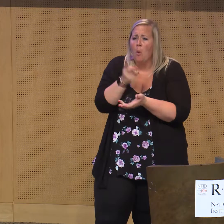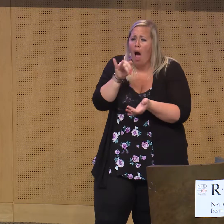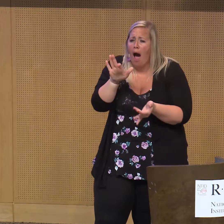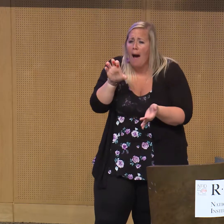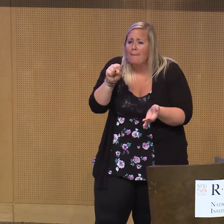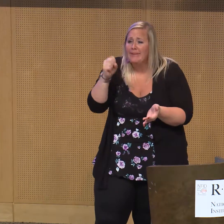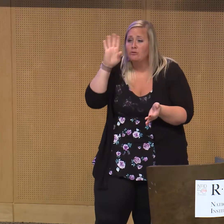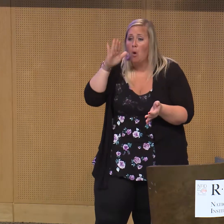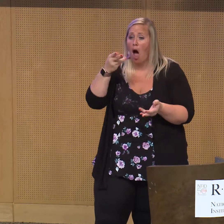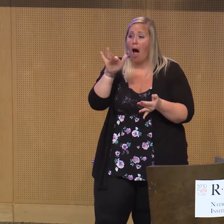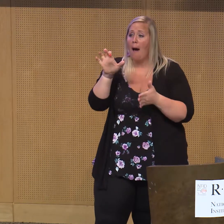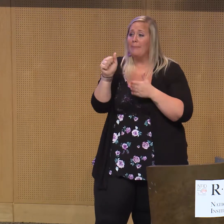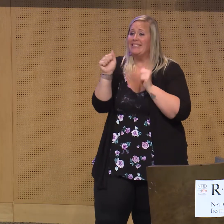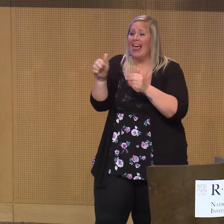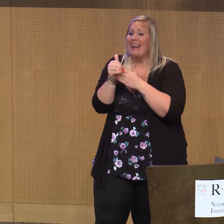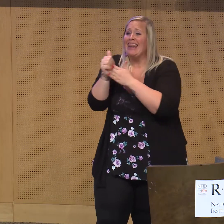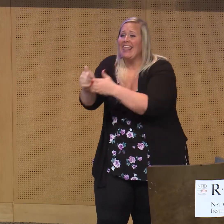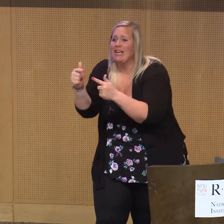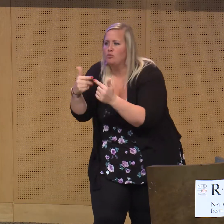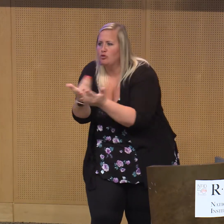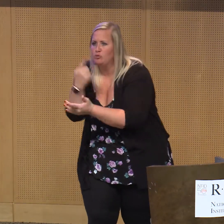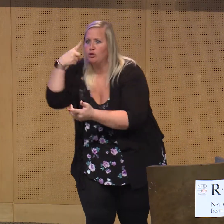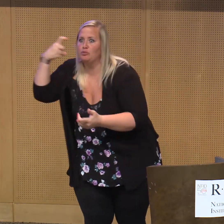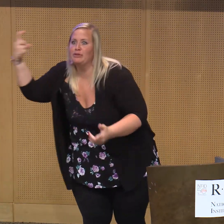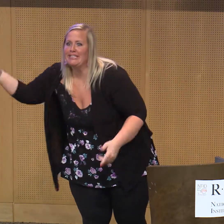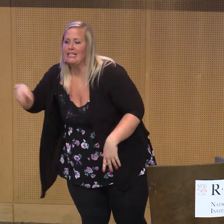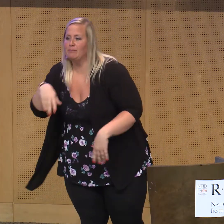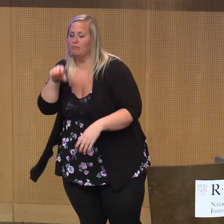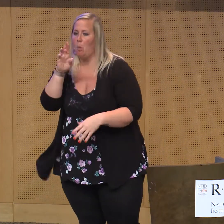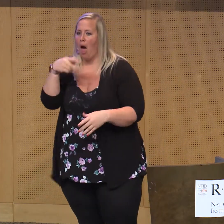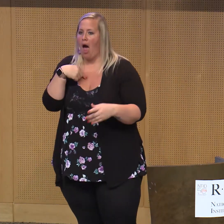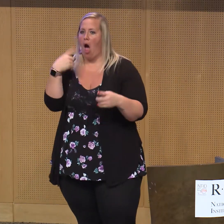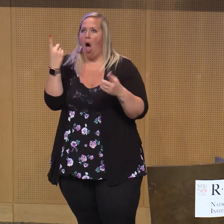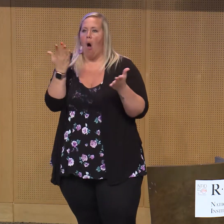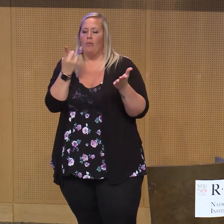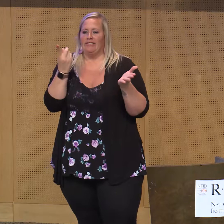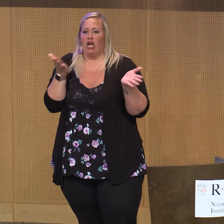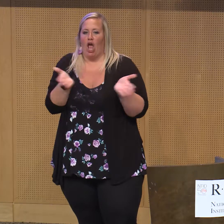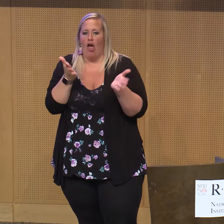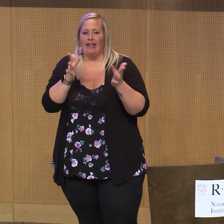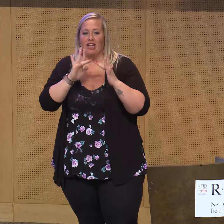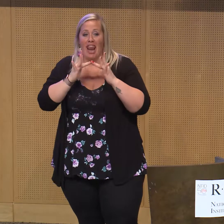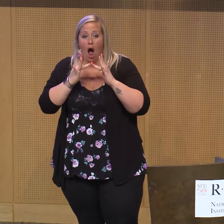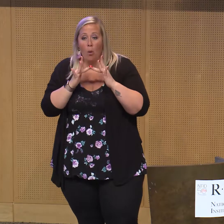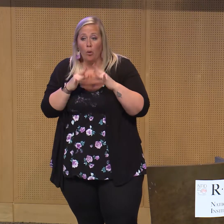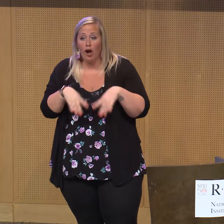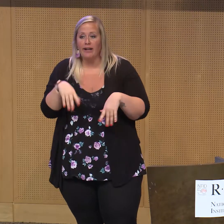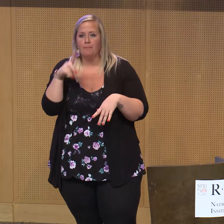I encourage you to try new hobbies because hobbies can lead you to new dreams.